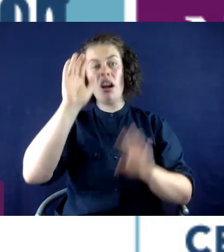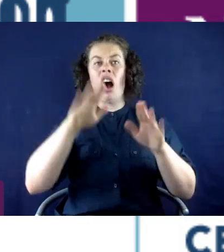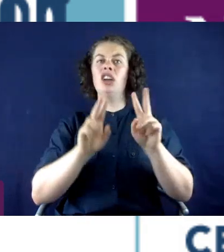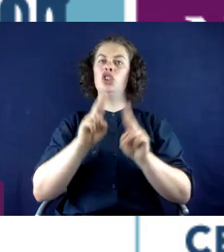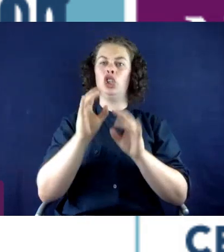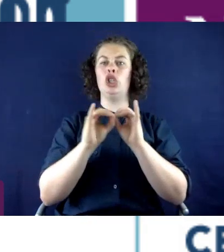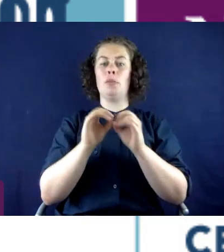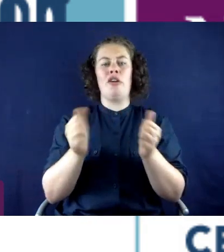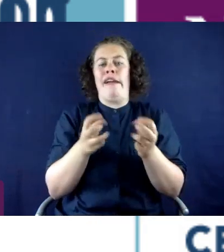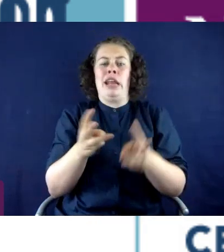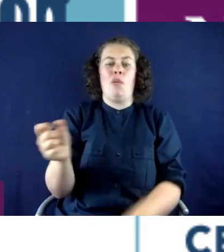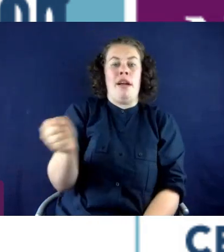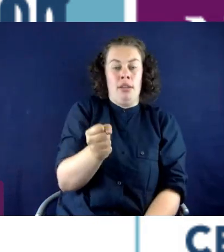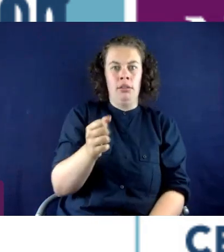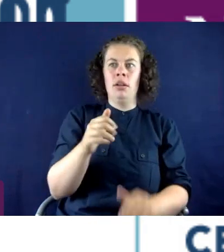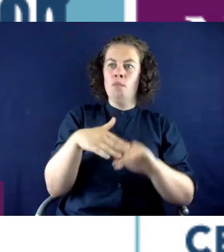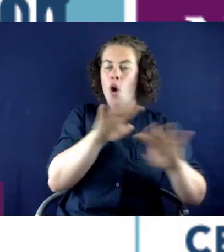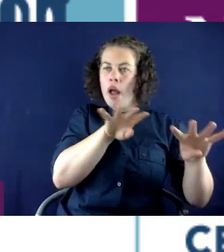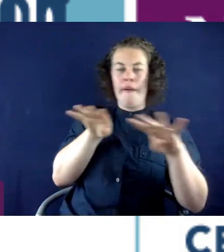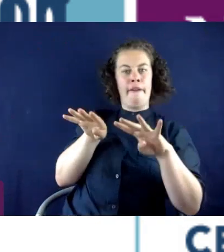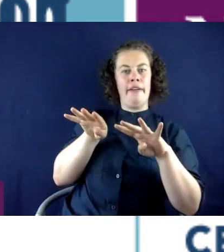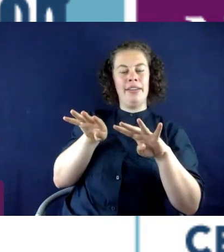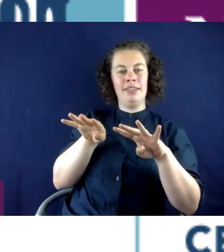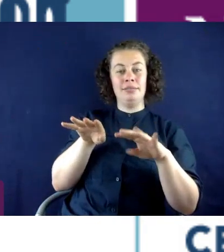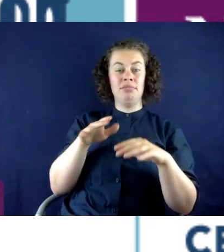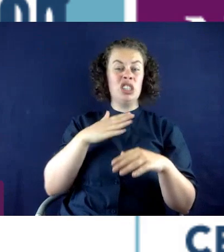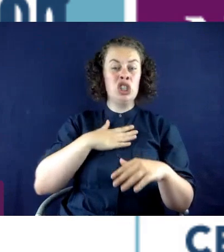having a very simple email or document to say